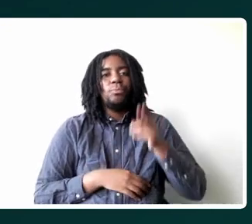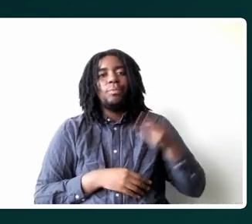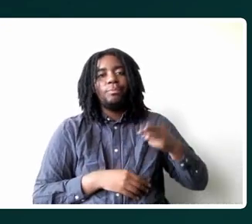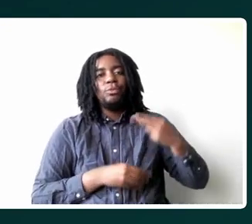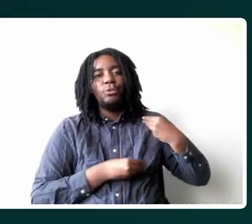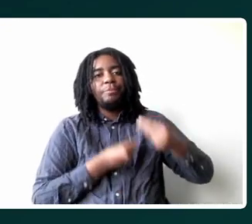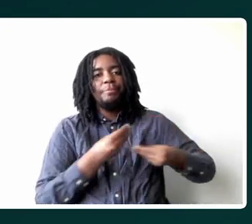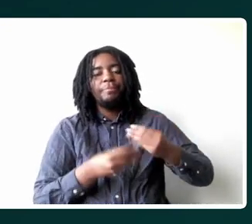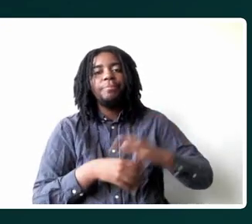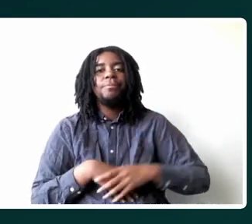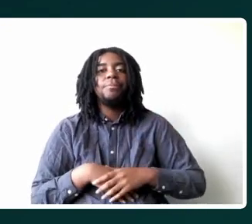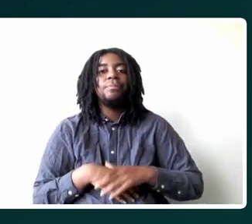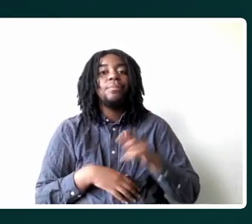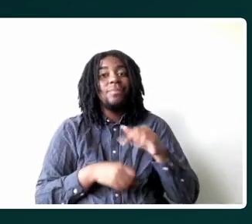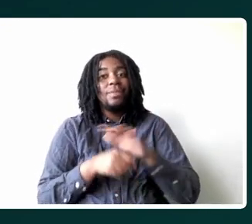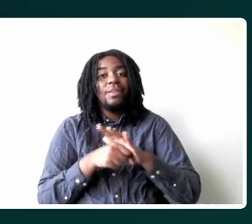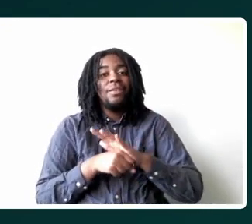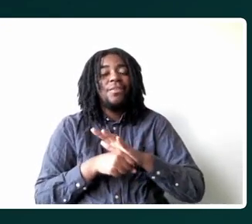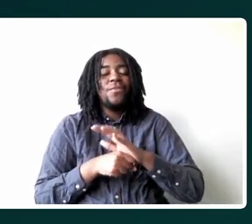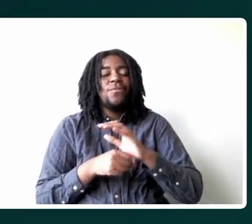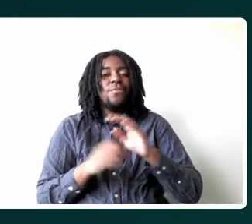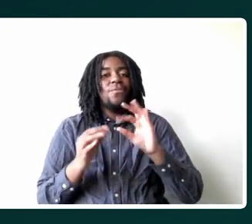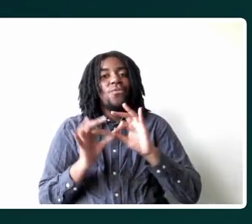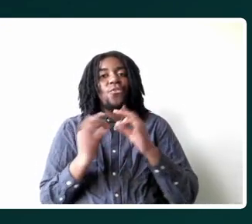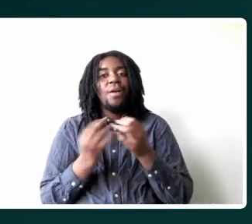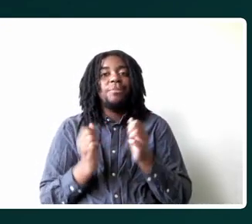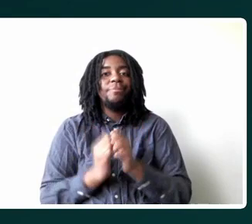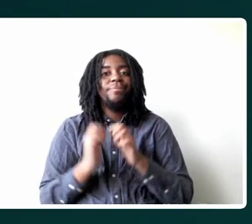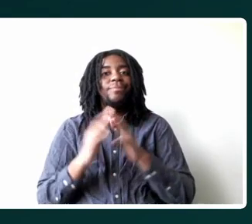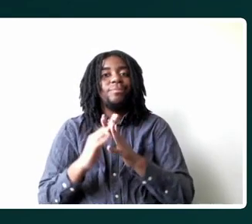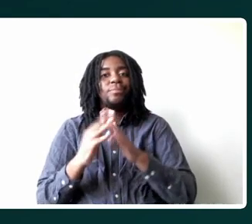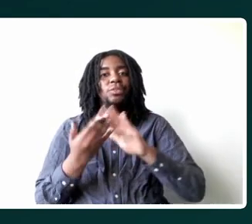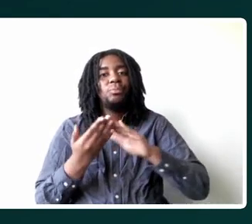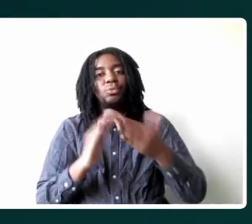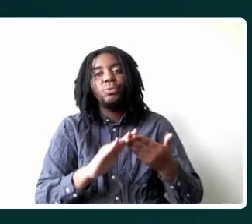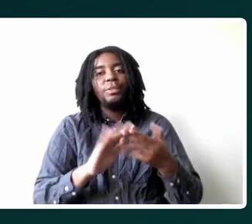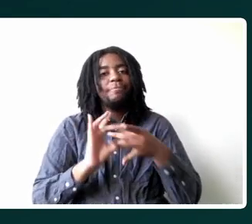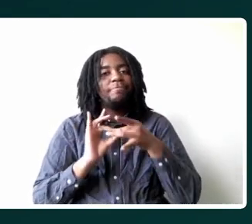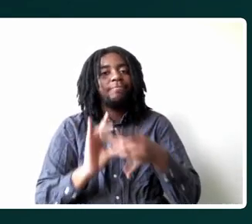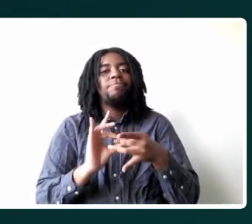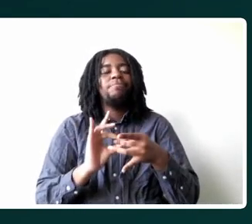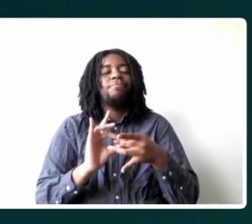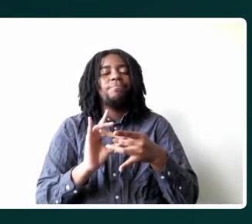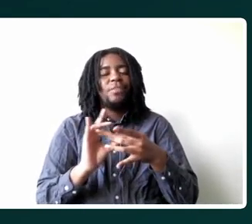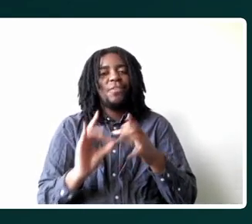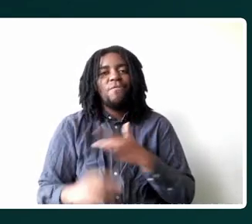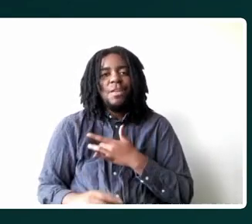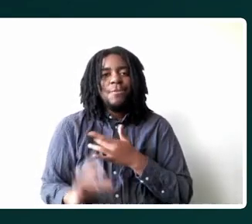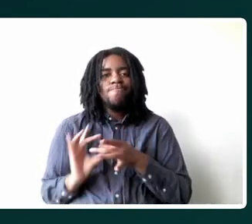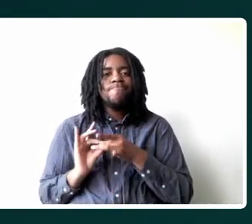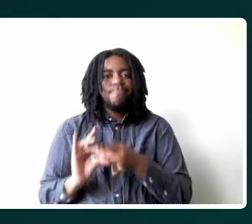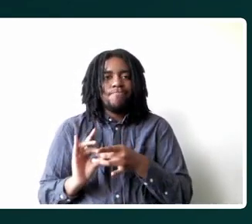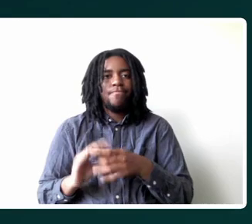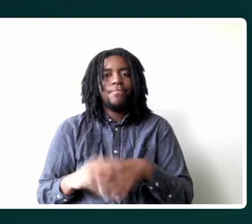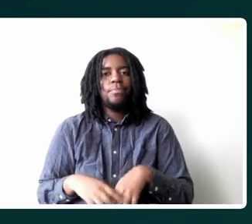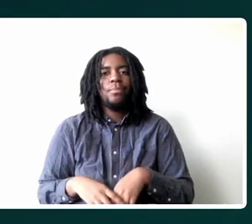families build community and find places of belonging. A common thread that weaves through